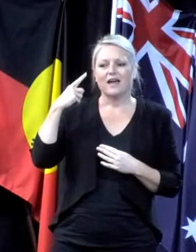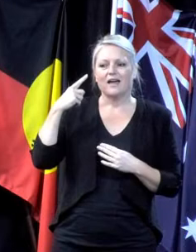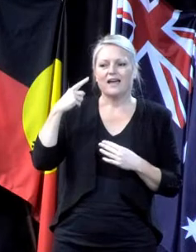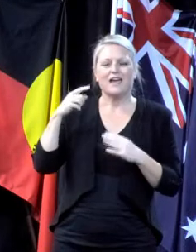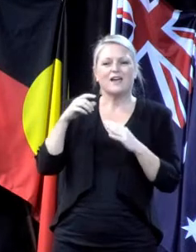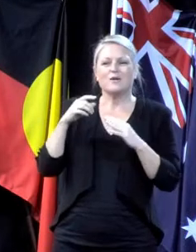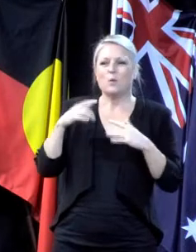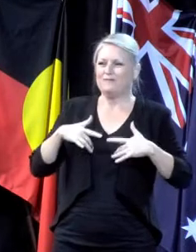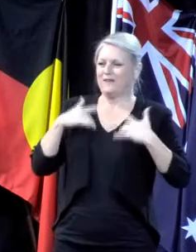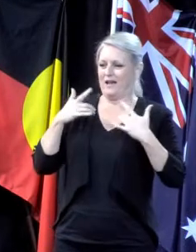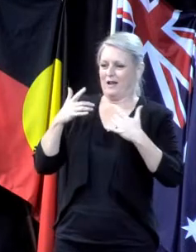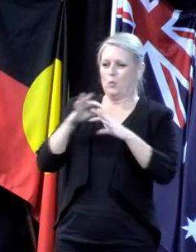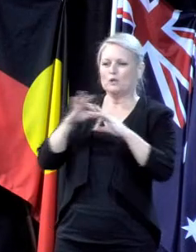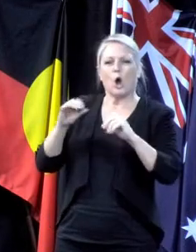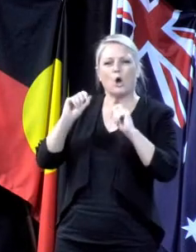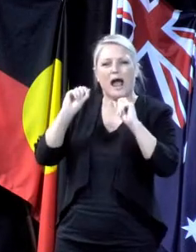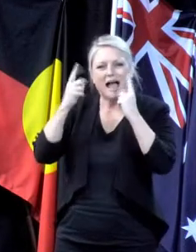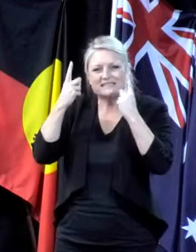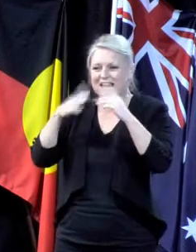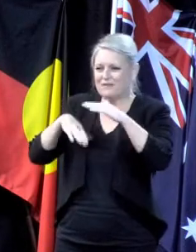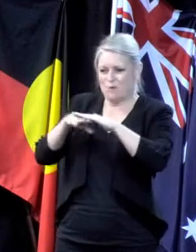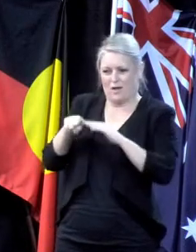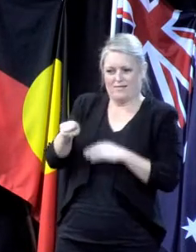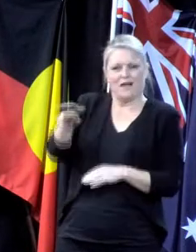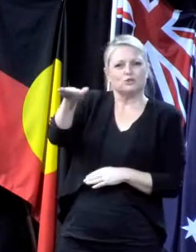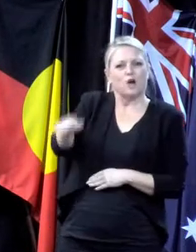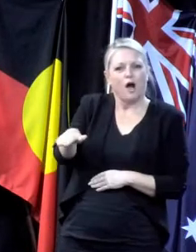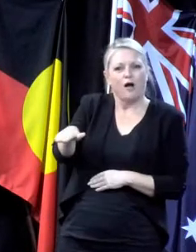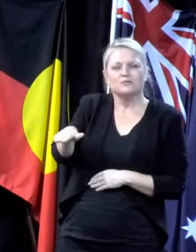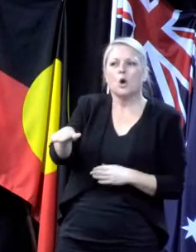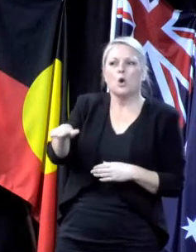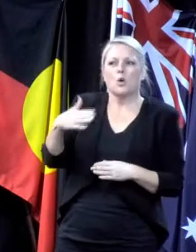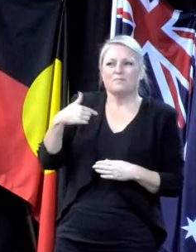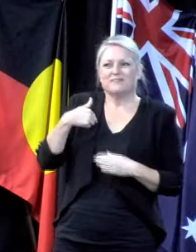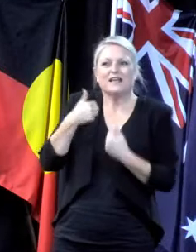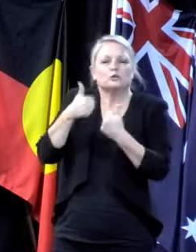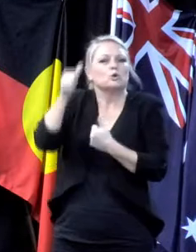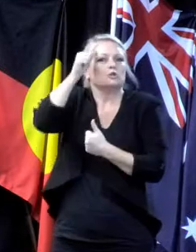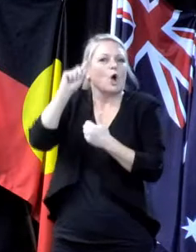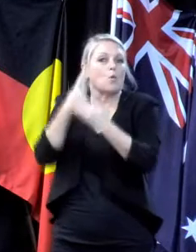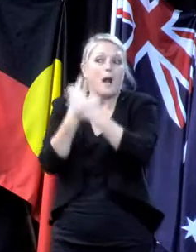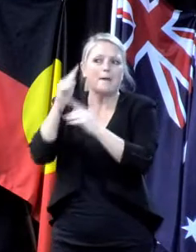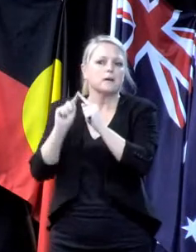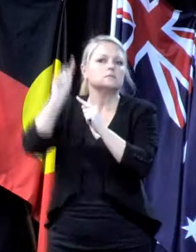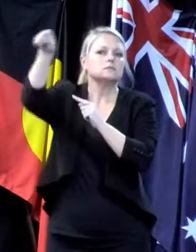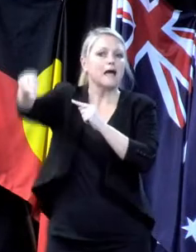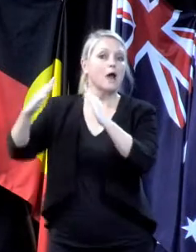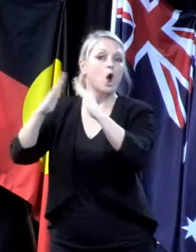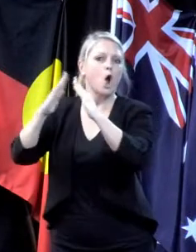I mean, we're obviously not in their homelives and in their home circumstances. And those situations give so much to that child